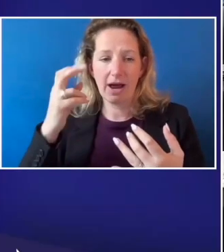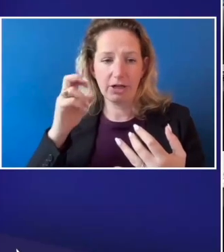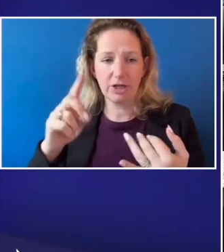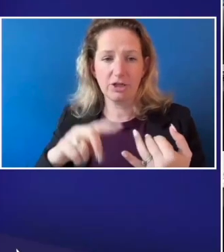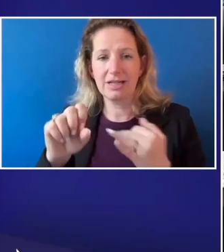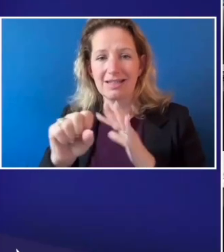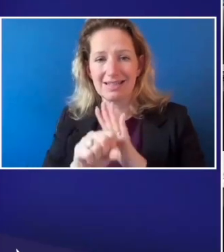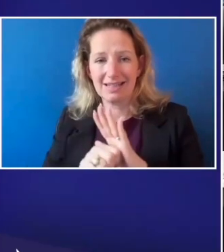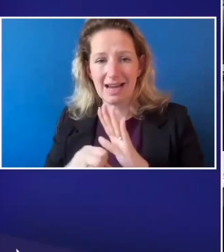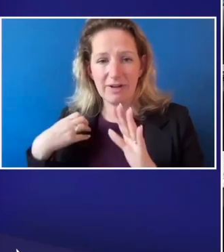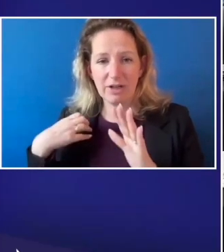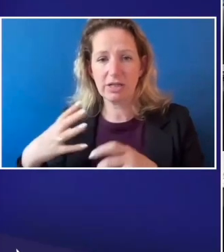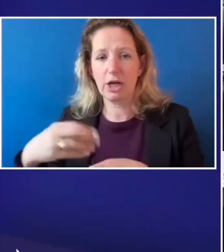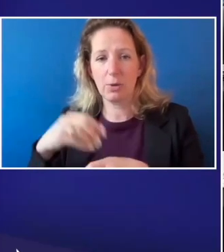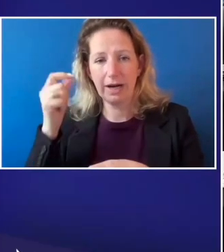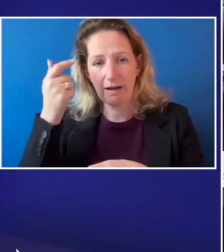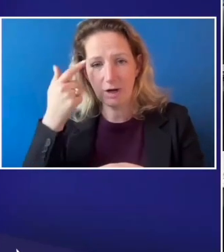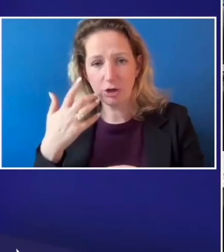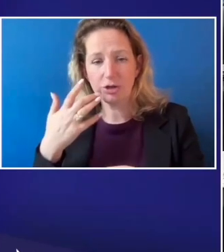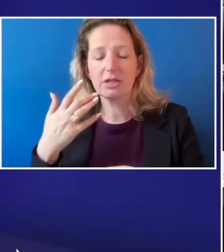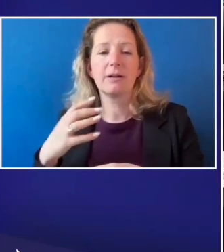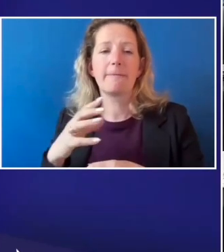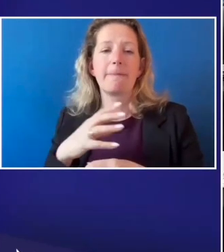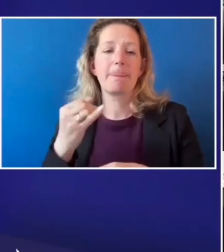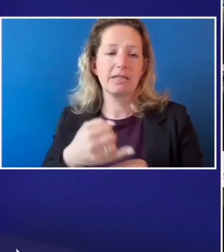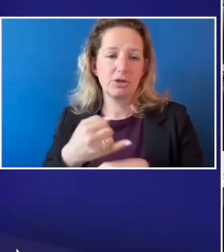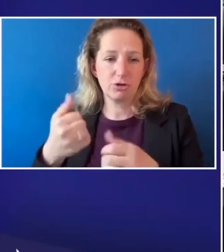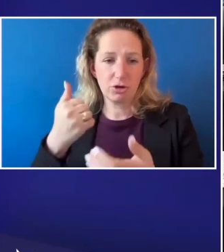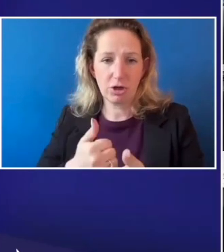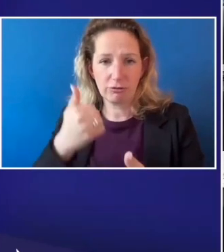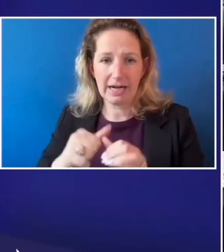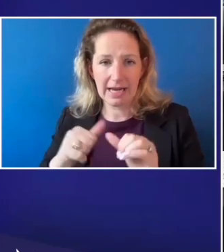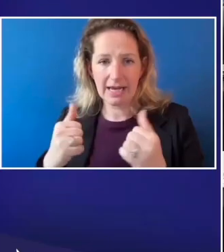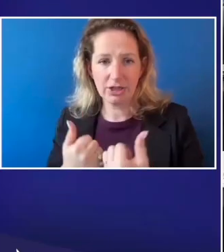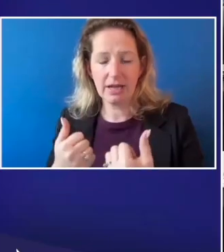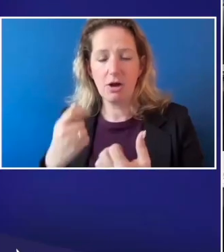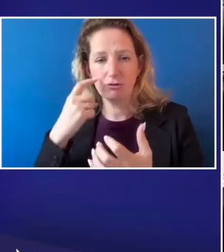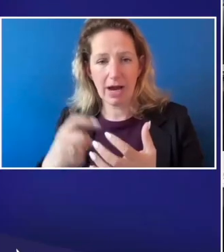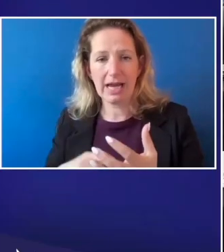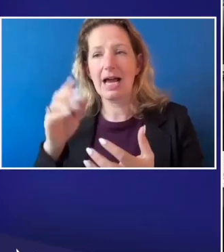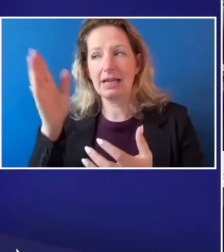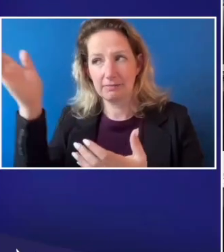including governors, institutional crediting agencies recognized by the secretary, programmatic